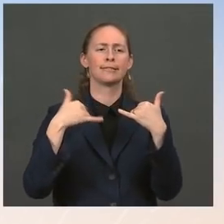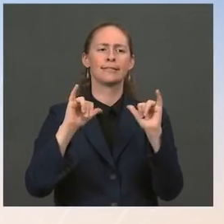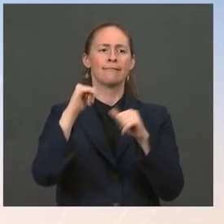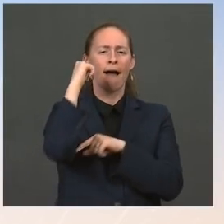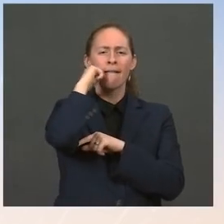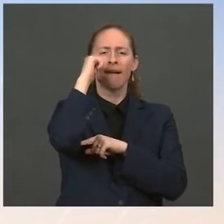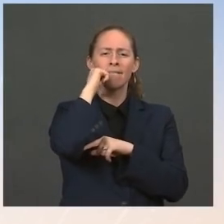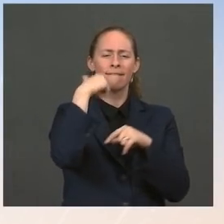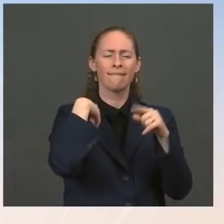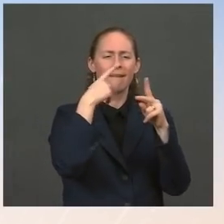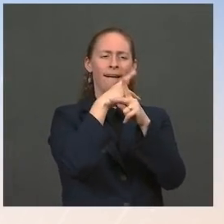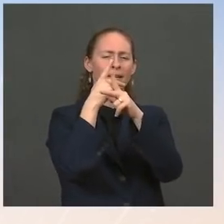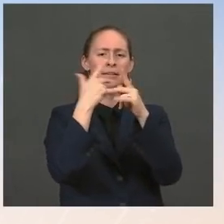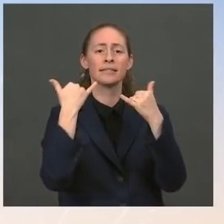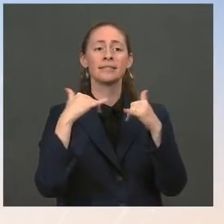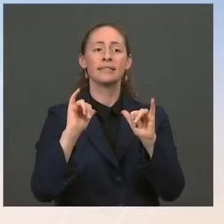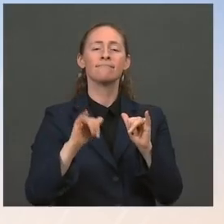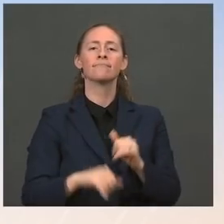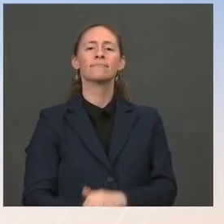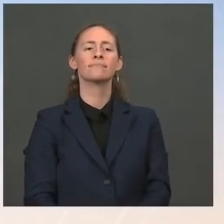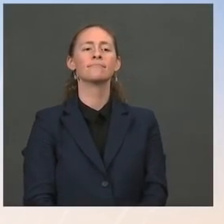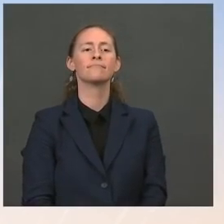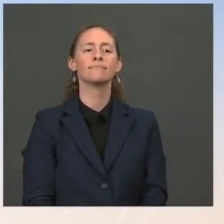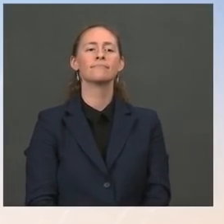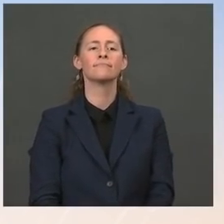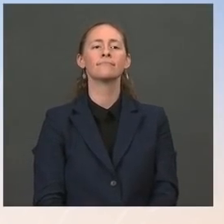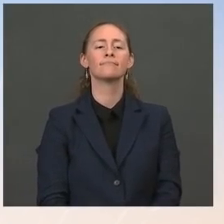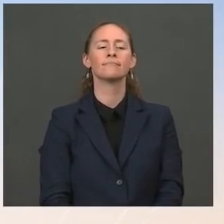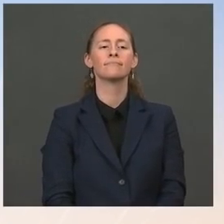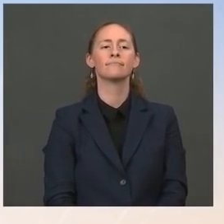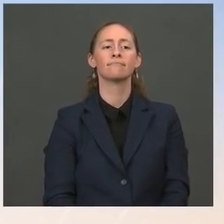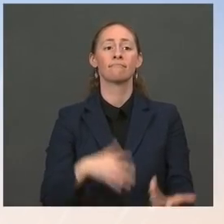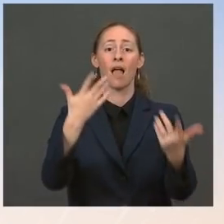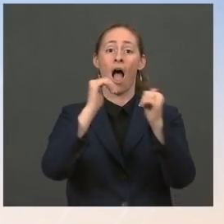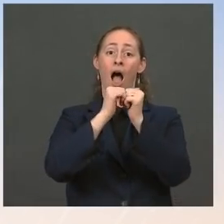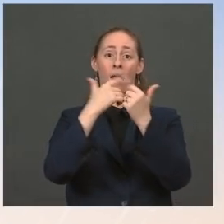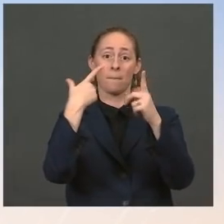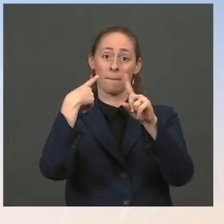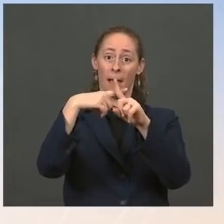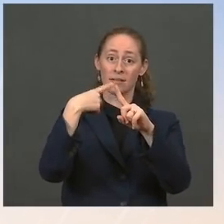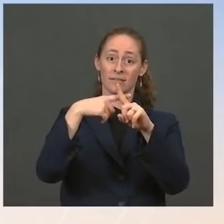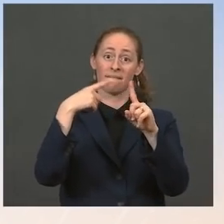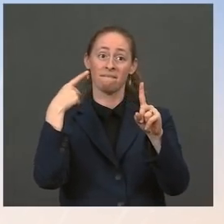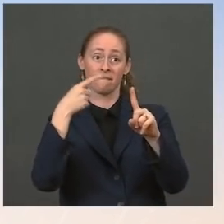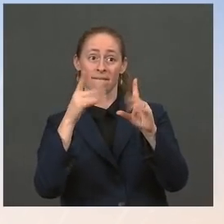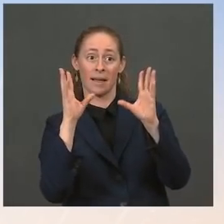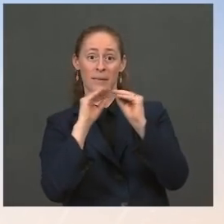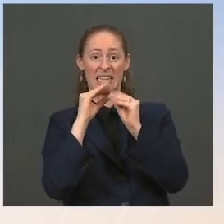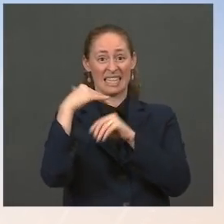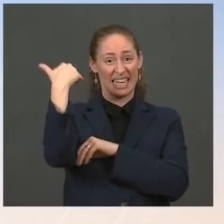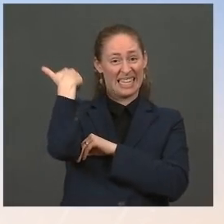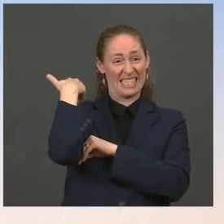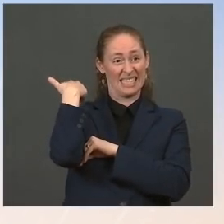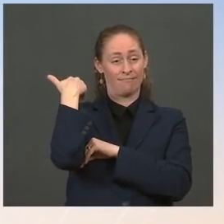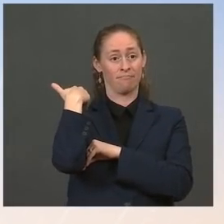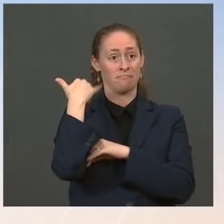And in terms of the -- how constructive his meeting was with President Putin, as he said at the time, we didn't expect it to be a light switch